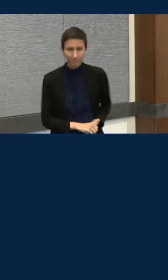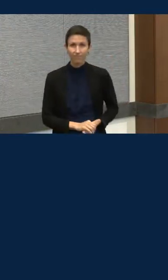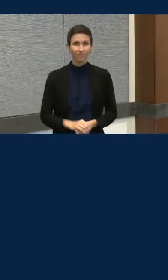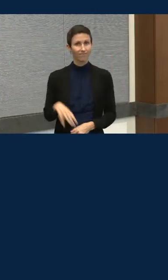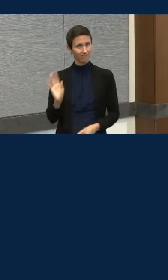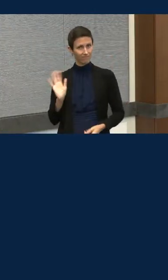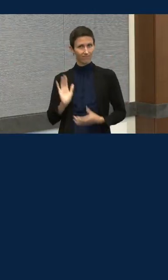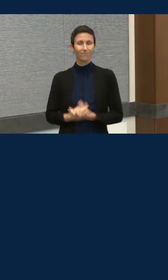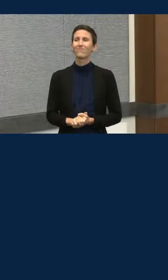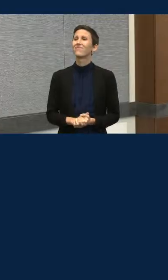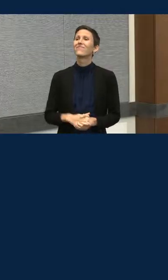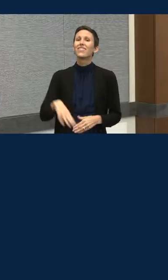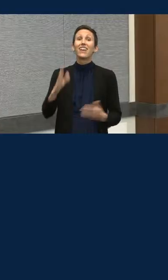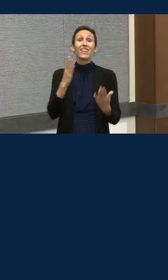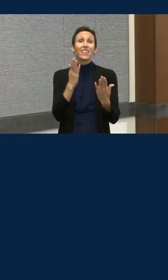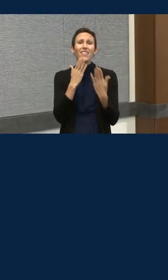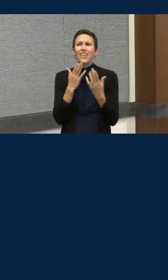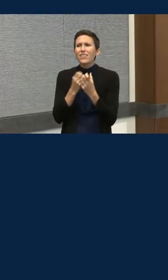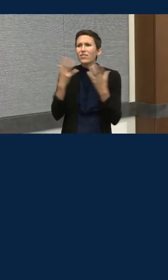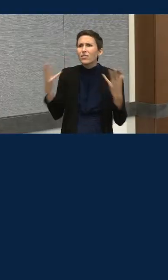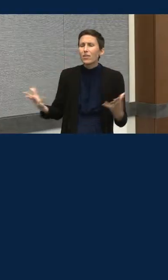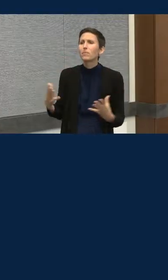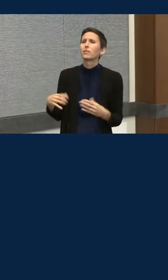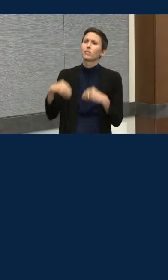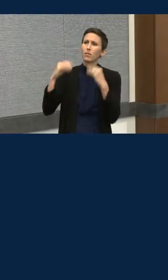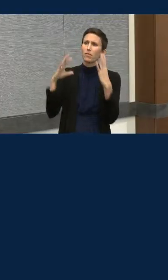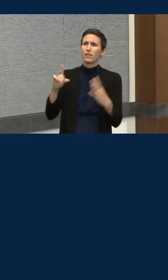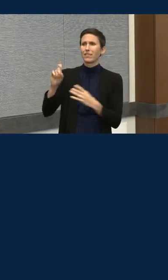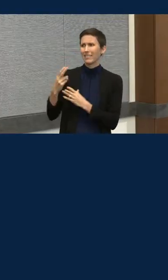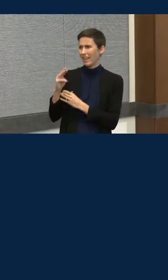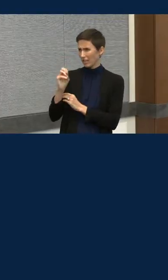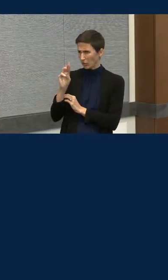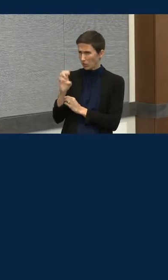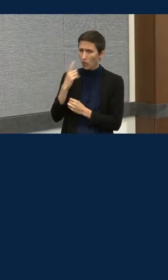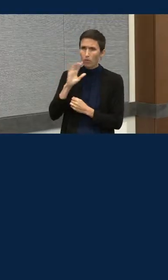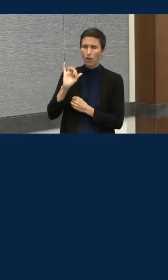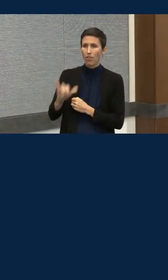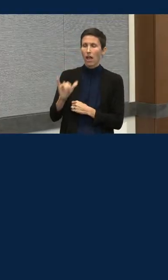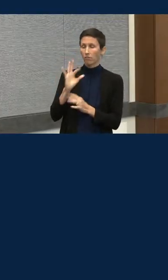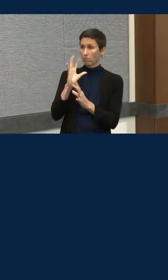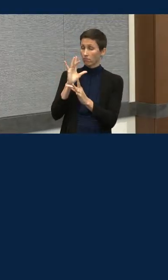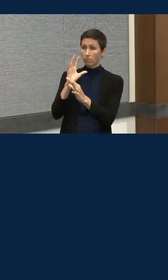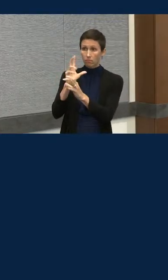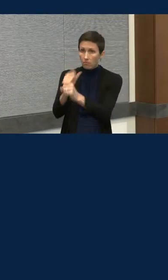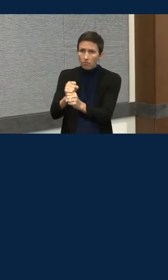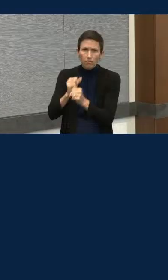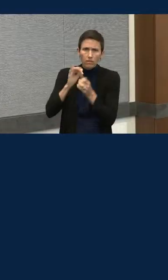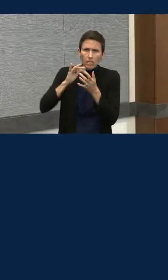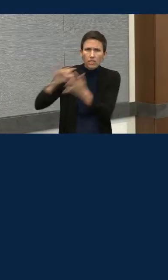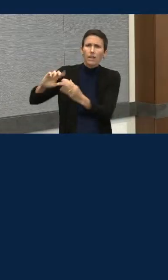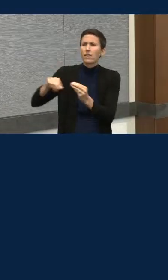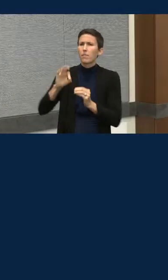Thank you, Professor Moore, for that Really captivating study of